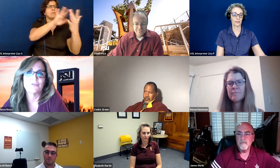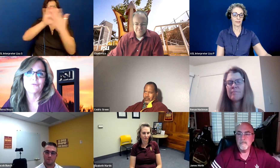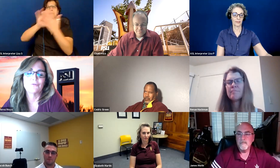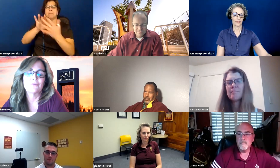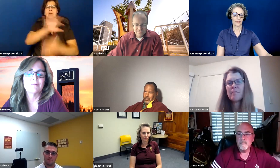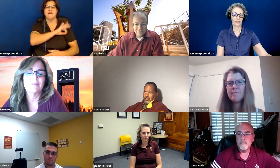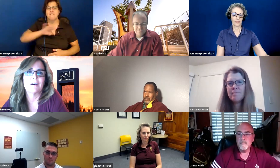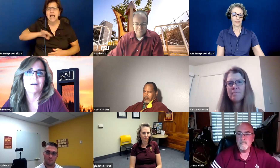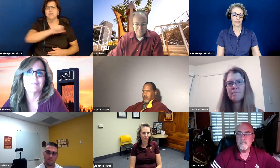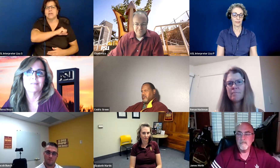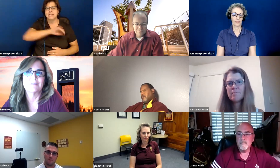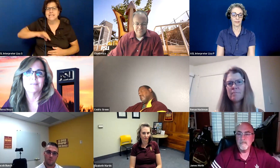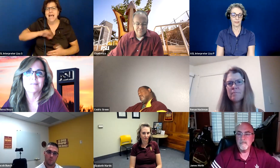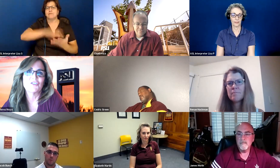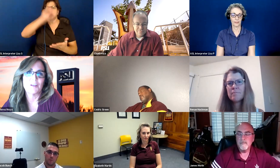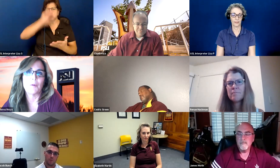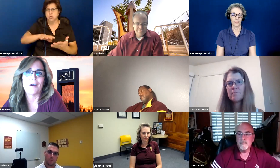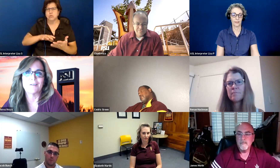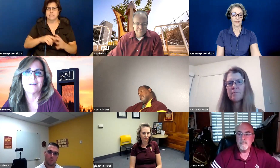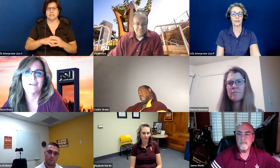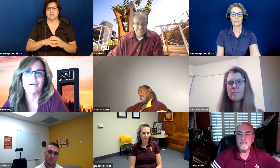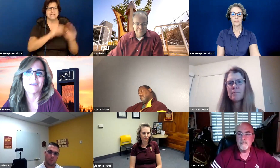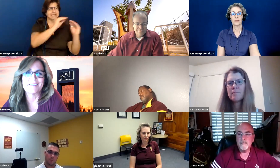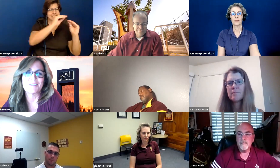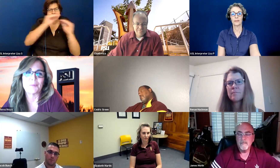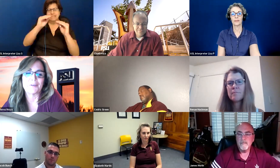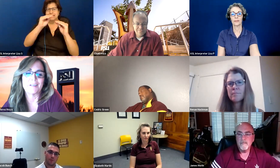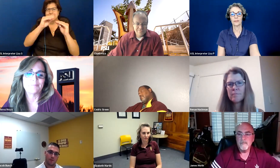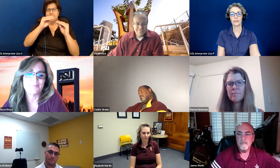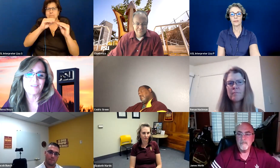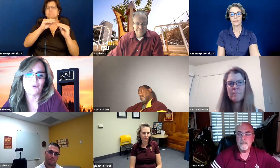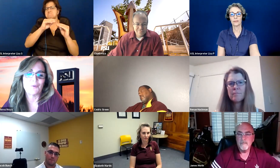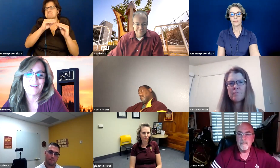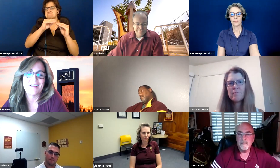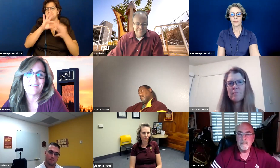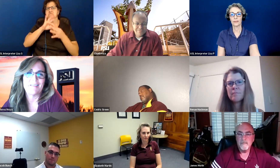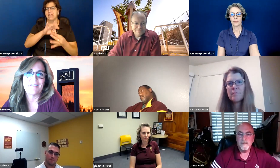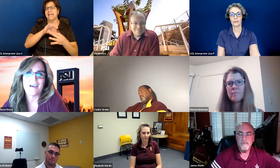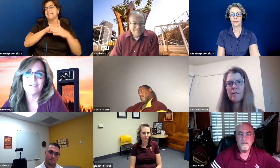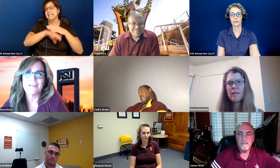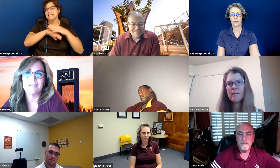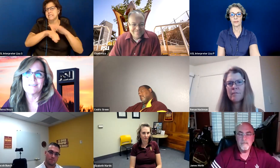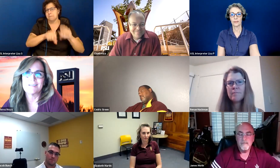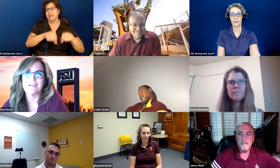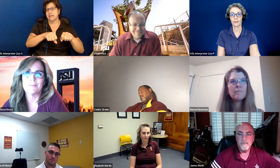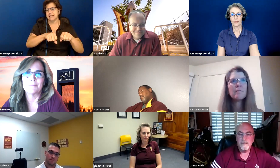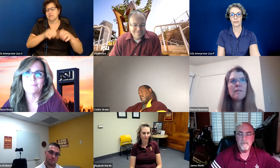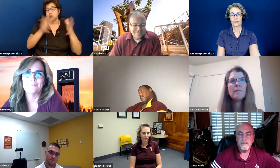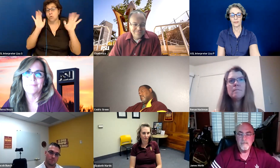to teach them about accessibility. So that is...